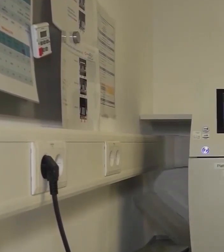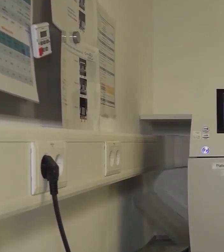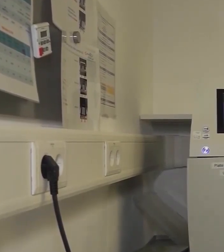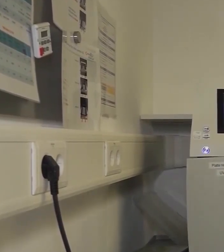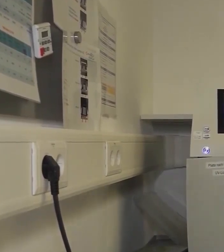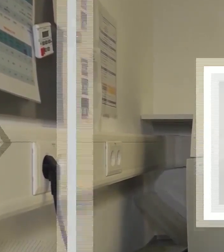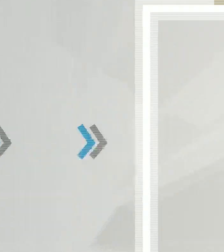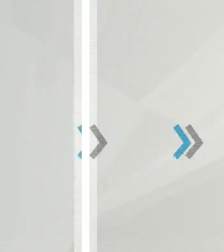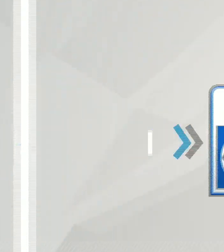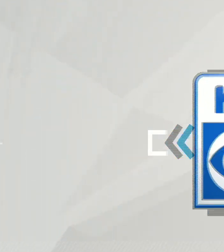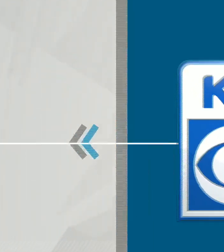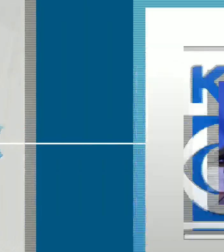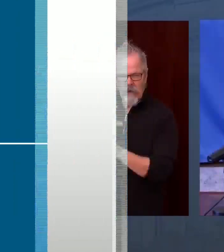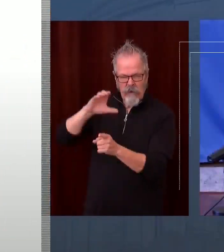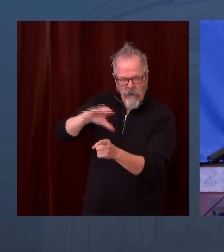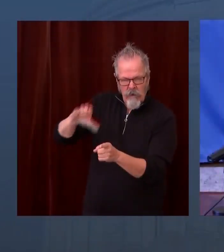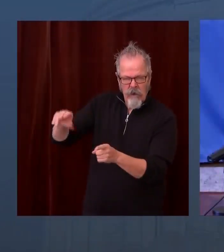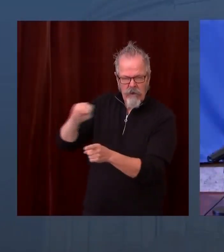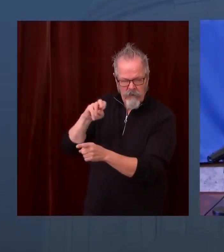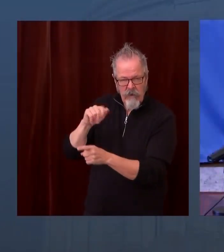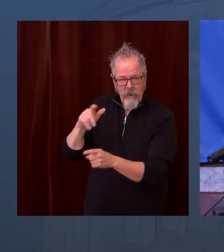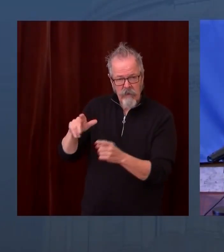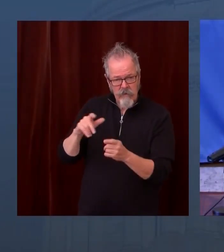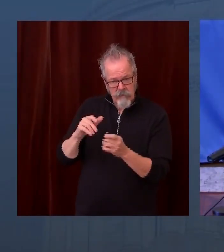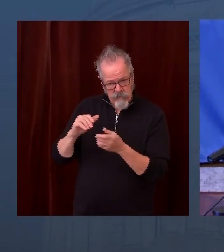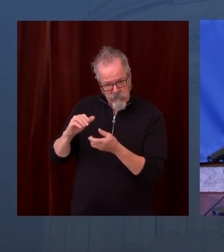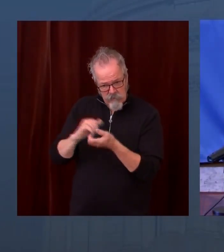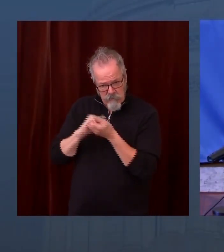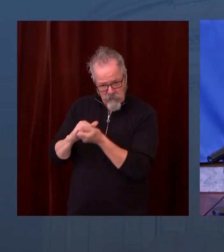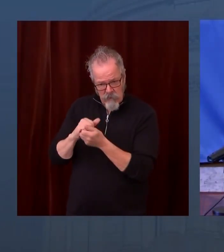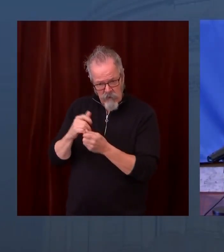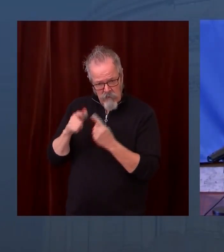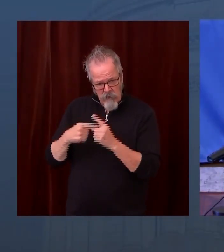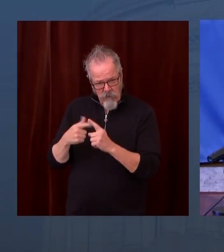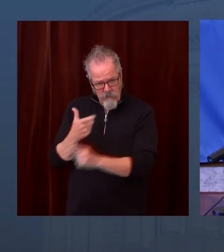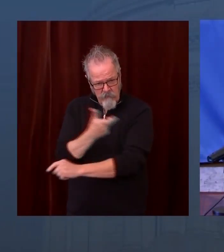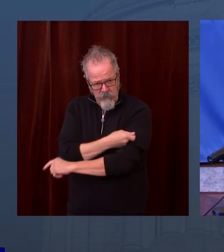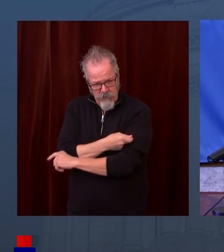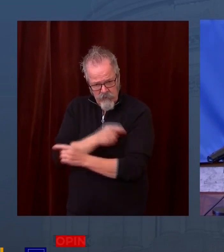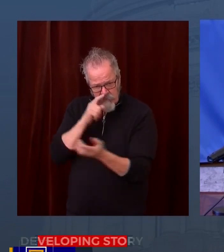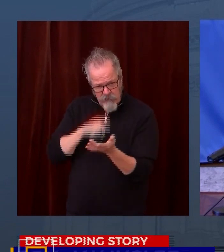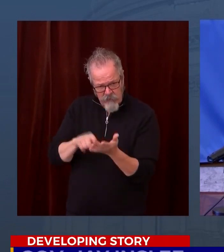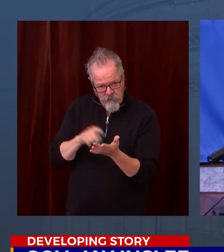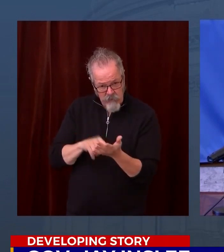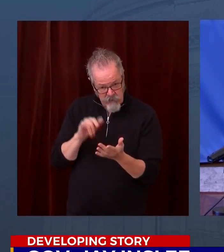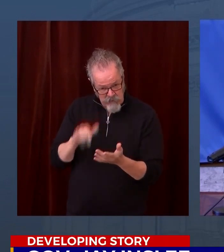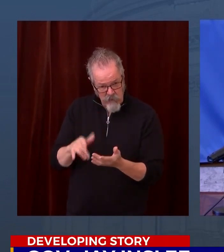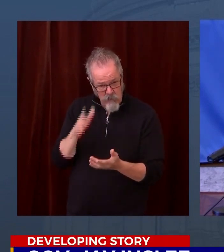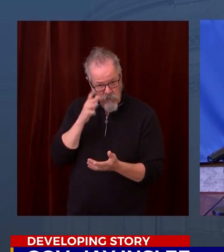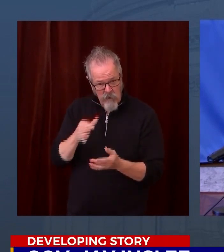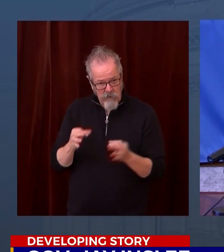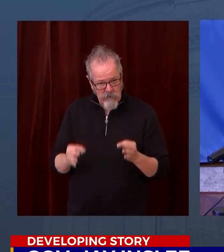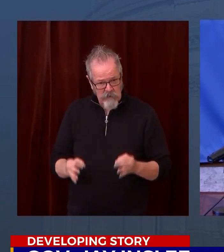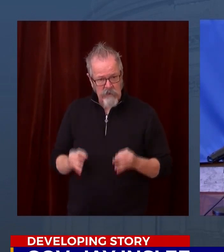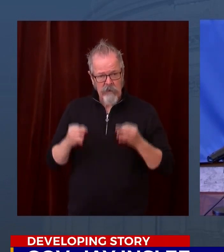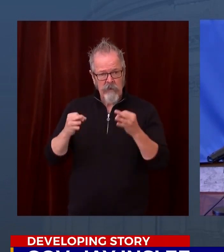SEVERAL VACCINES ARE CURRENTLY IN THE FINAL STAGES OF TESTING AND THEY'RE EXPECTED TO BE RELEASED WITHIN A FEW MONTHS.